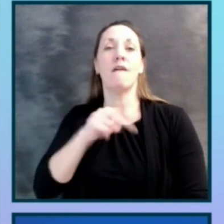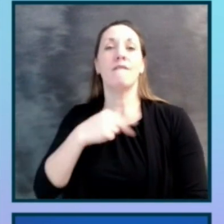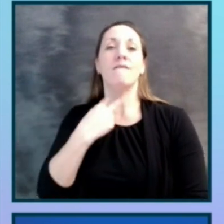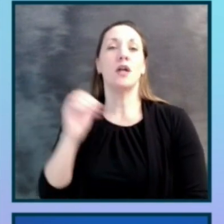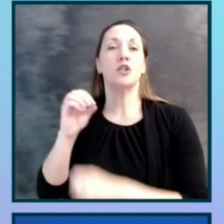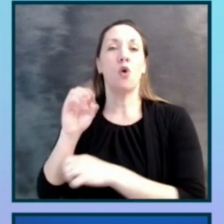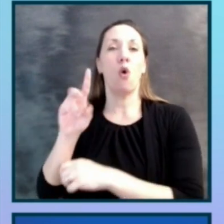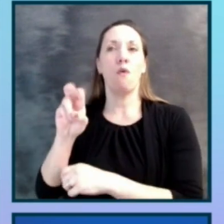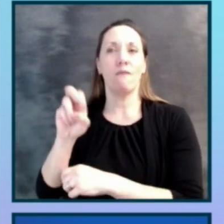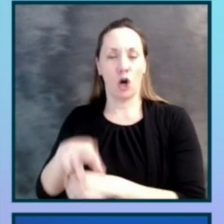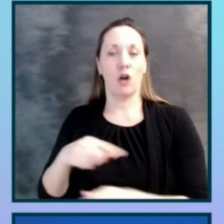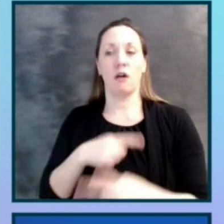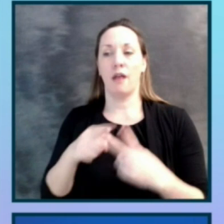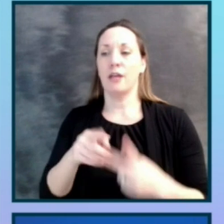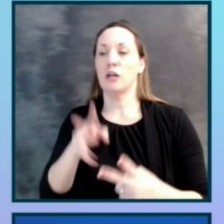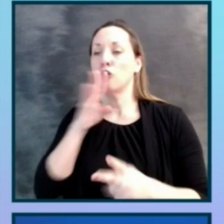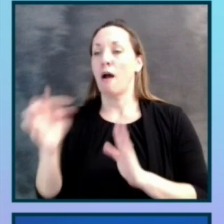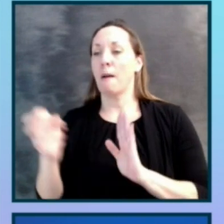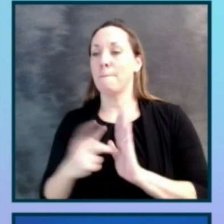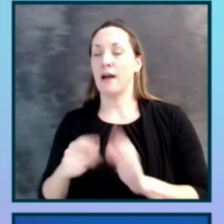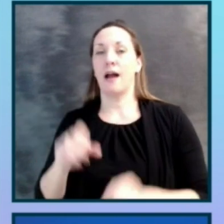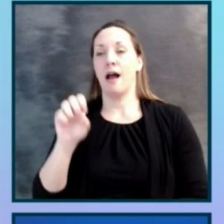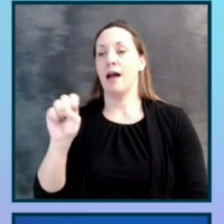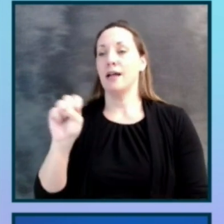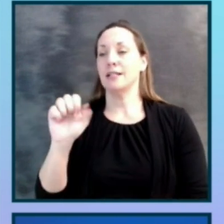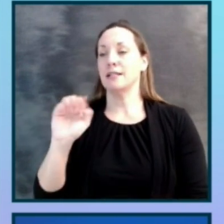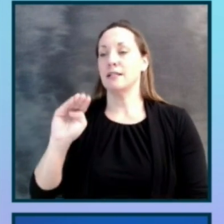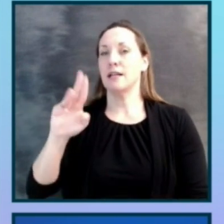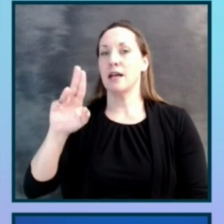and Talkback on Samsung Galaxy 6 with Android 11.